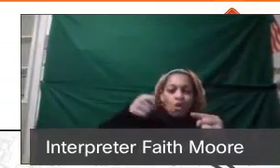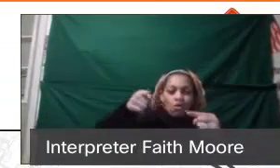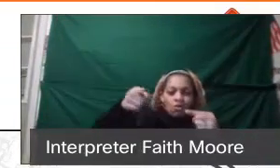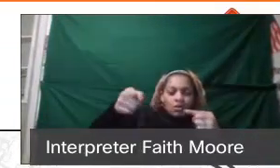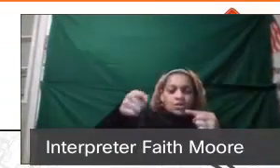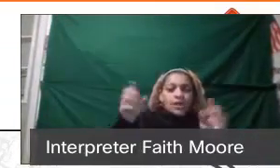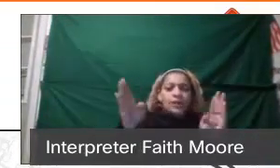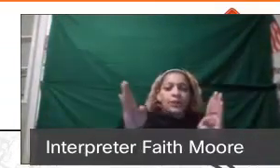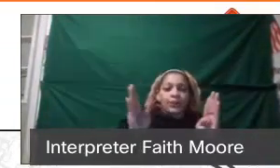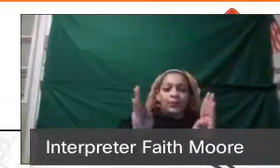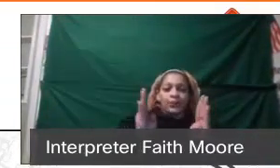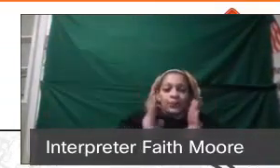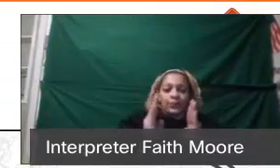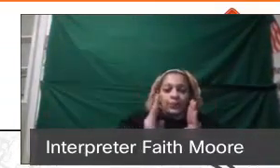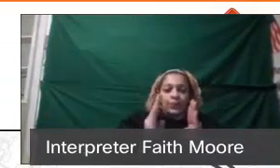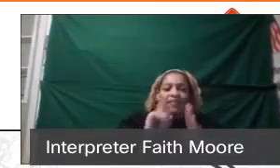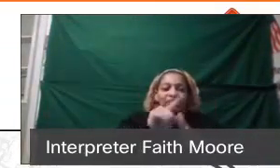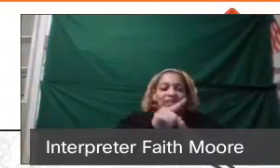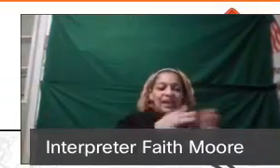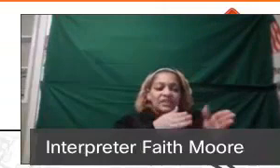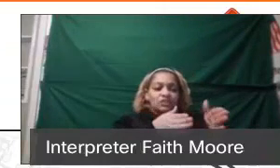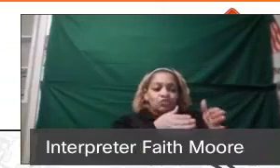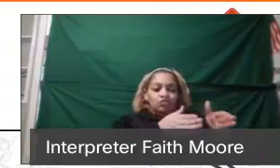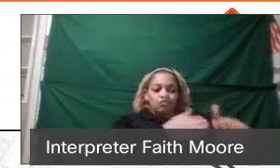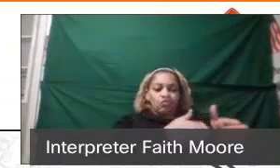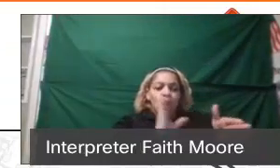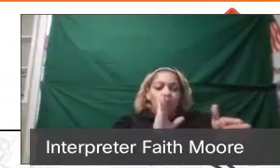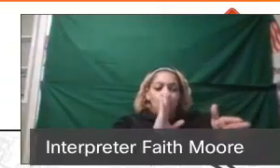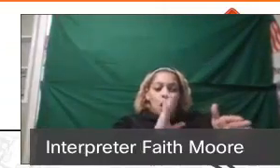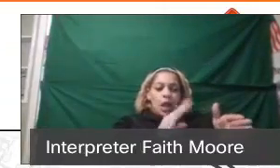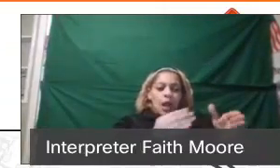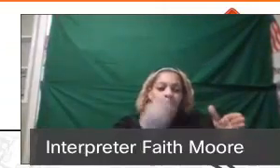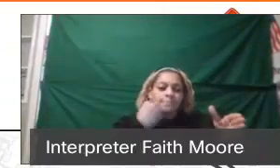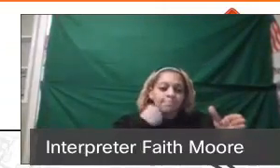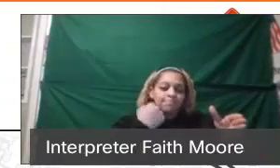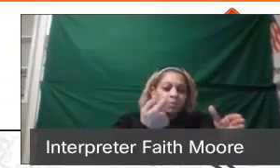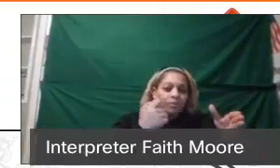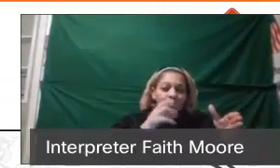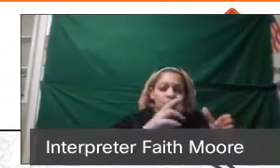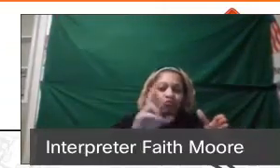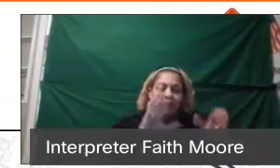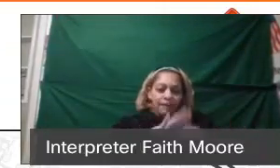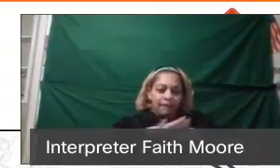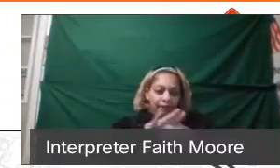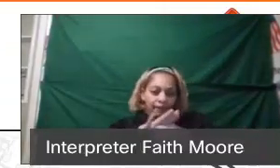The trail won't be taking up the, the right traveling the outside northbound traveling.